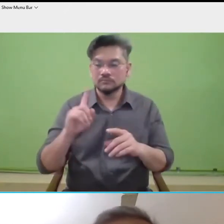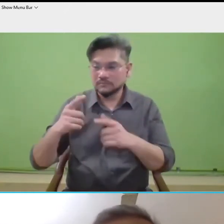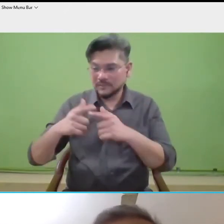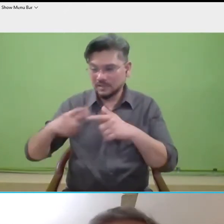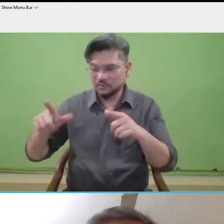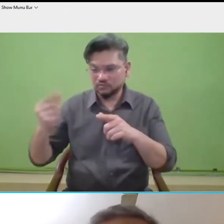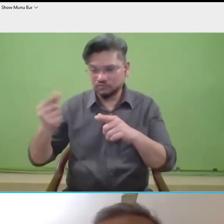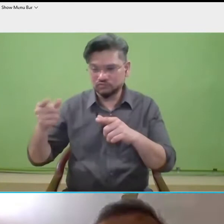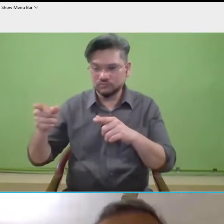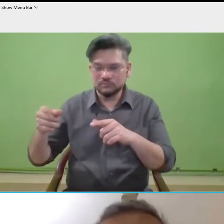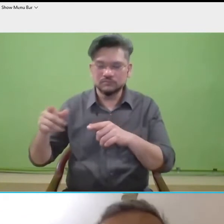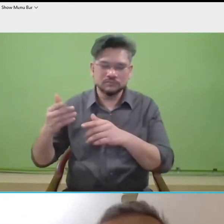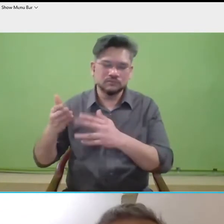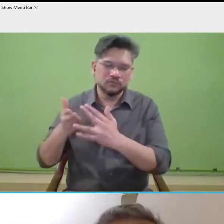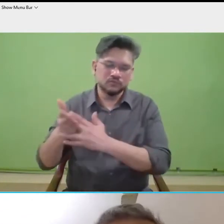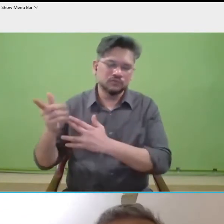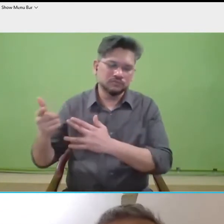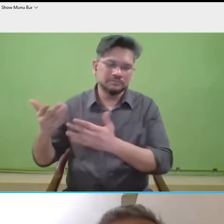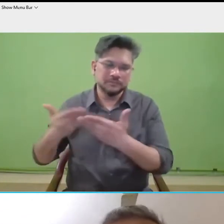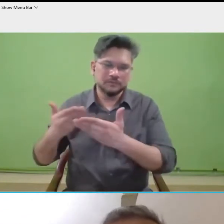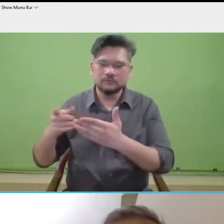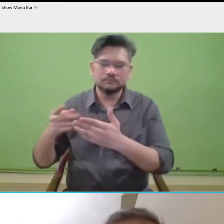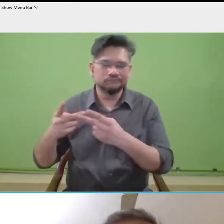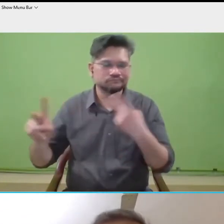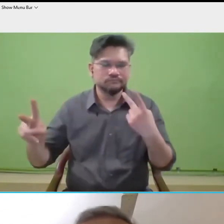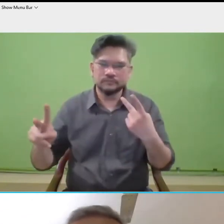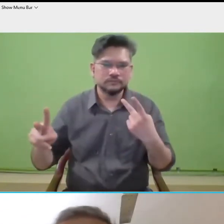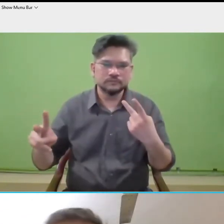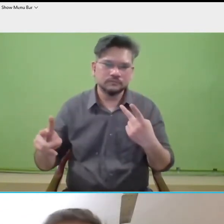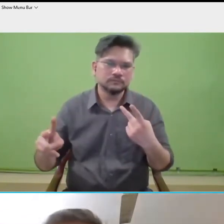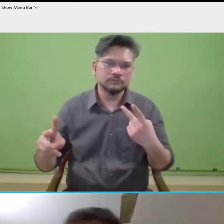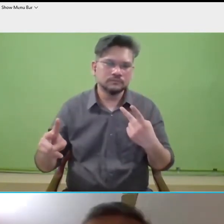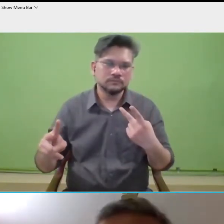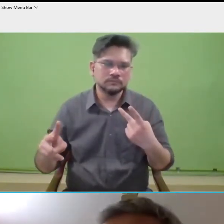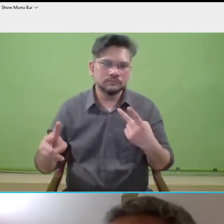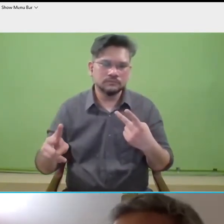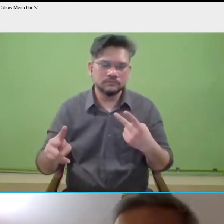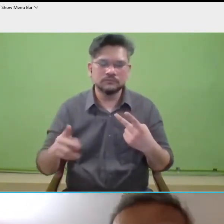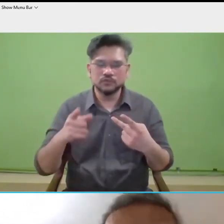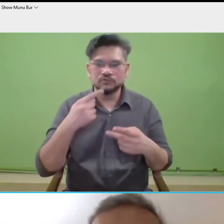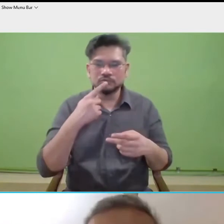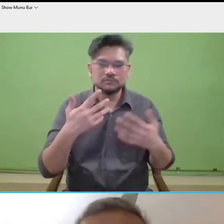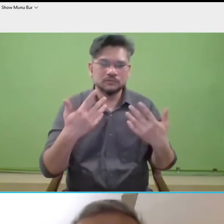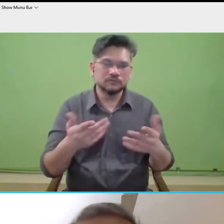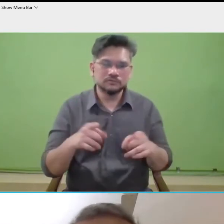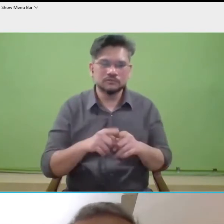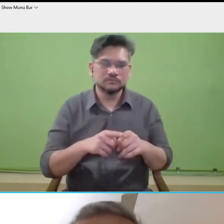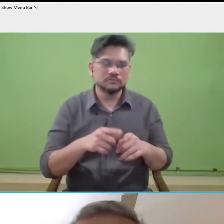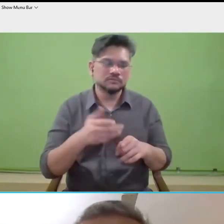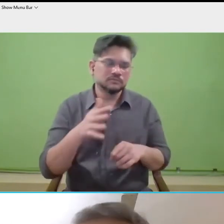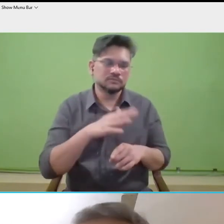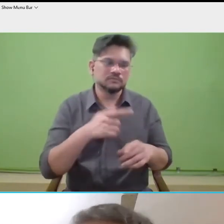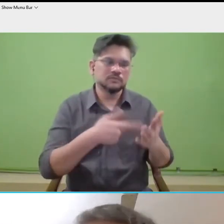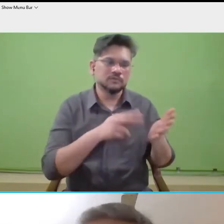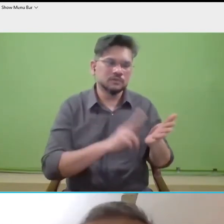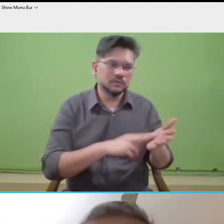be completely different so there is nothing like of course a child growing up in Tamil Nadu a deaf